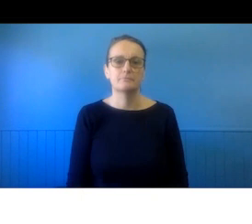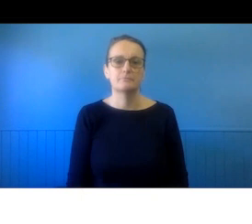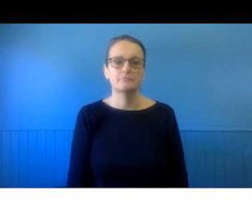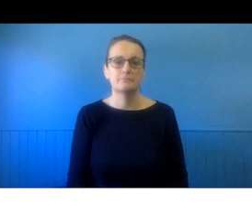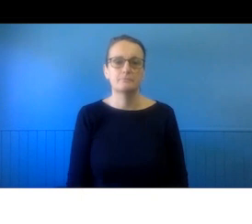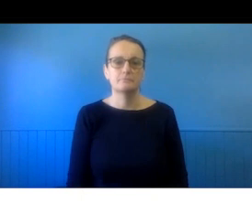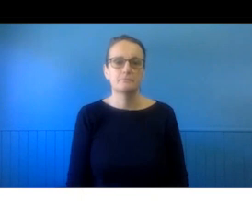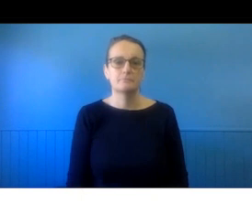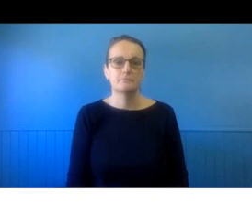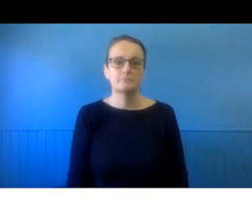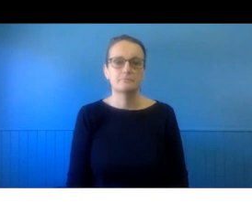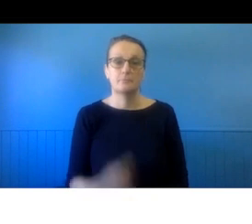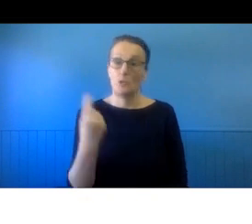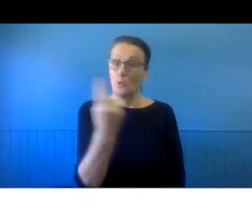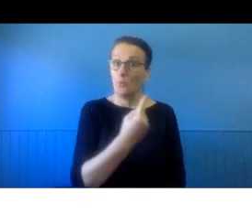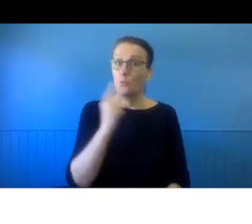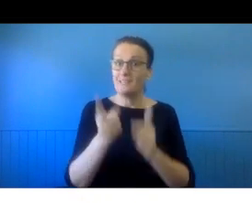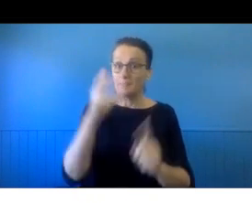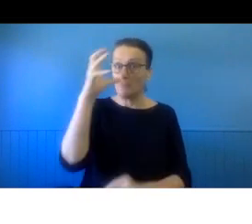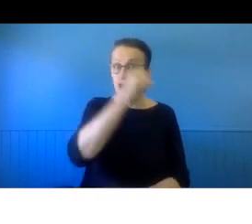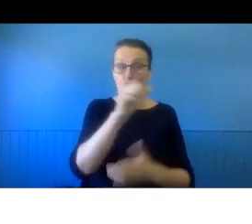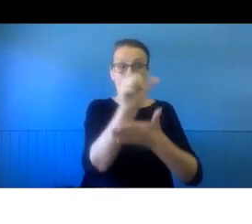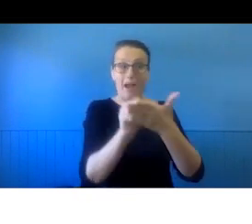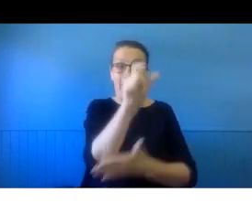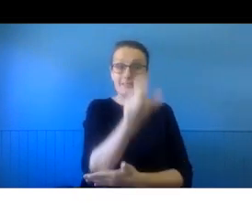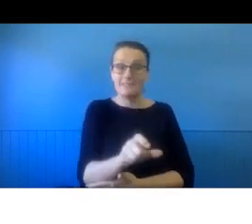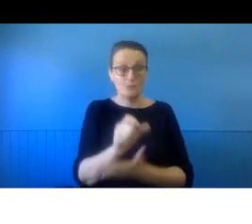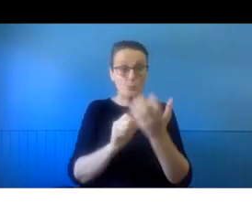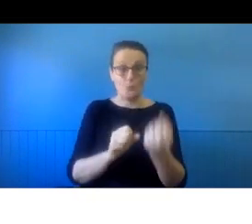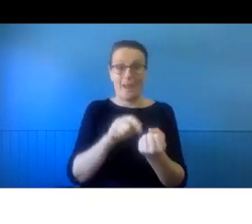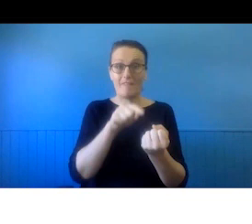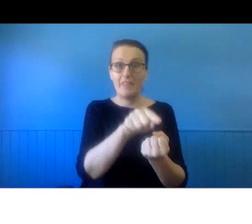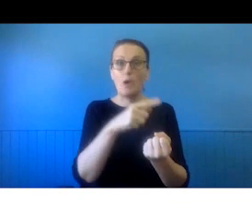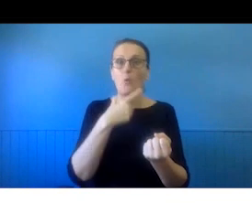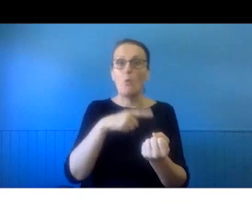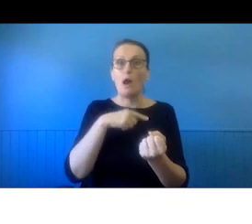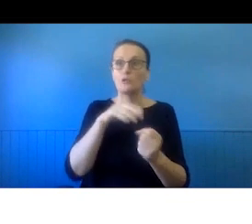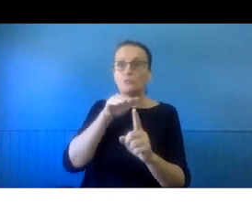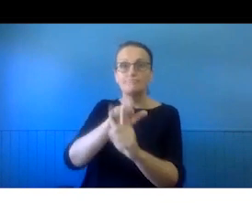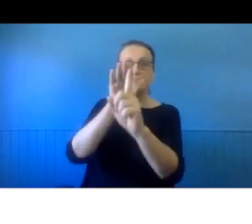assumed that artists are there to challenge, to disrupt, to question